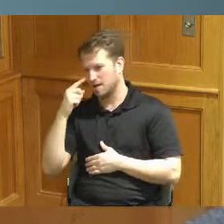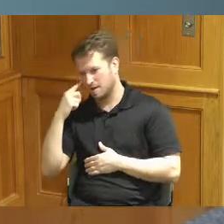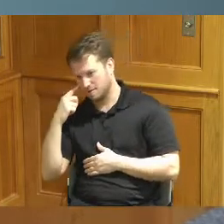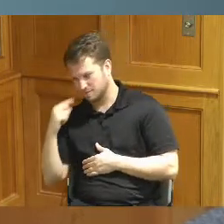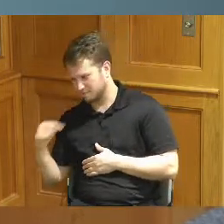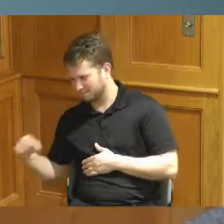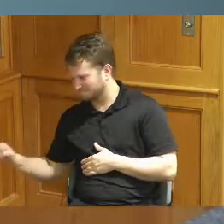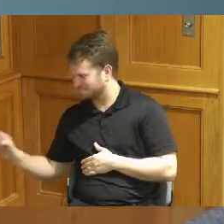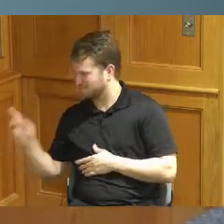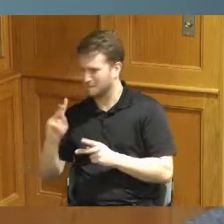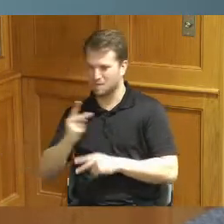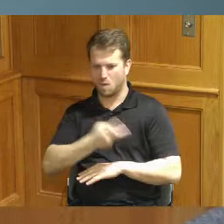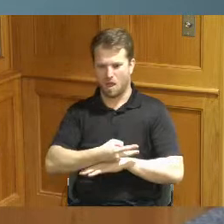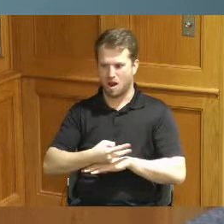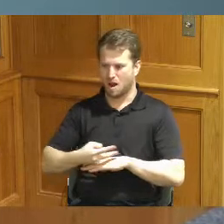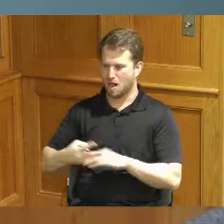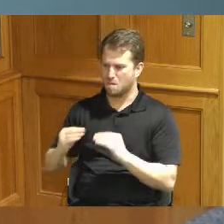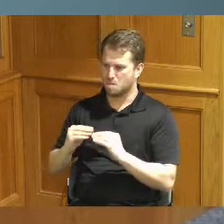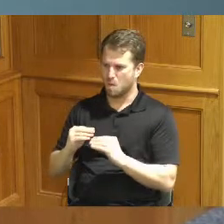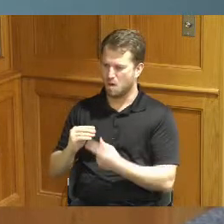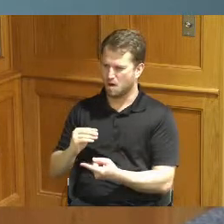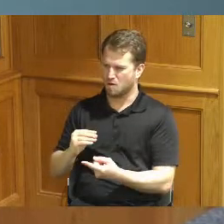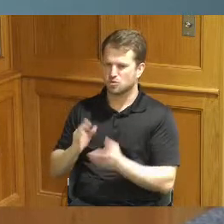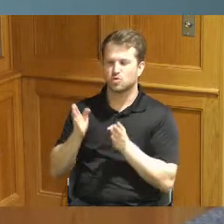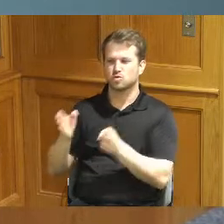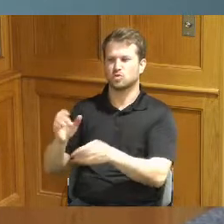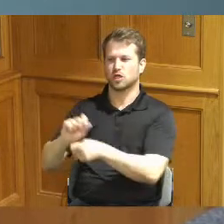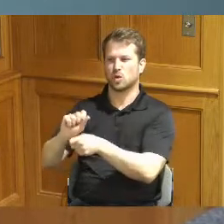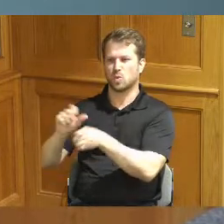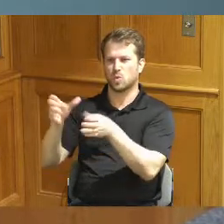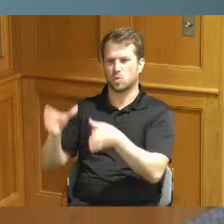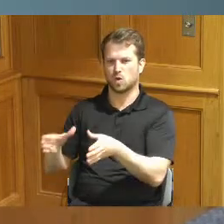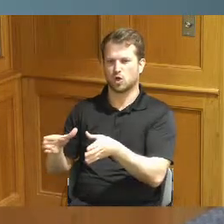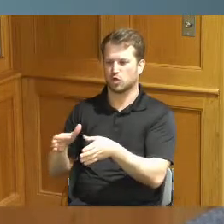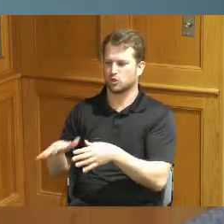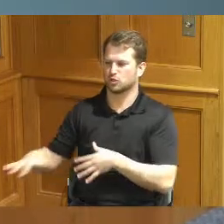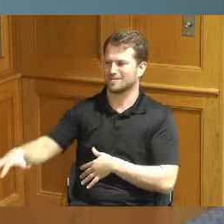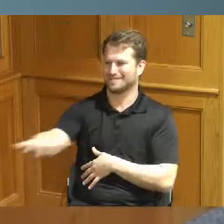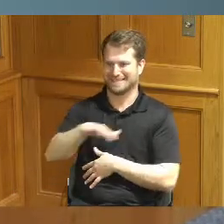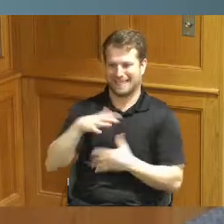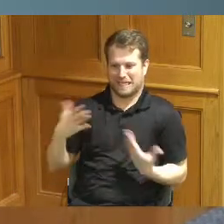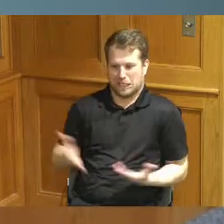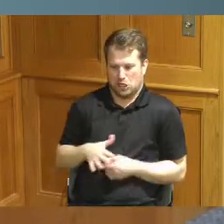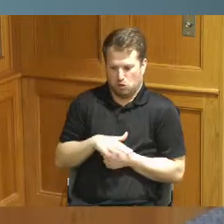how do I fund the street workers that would be covering this area because we've got people late